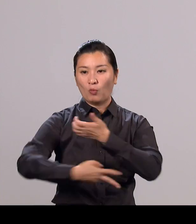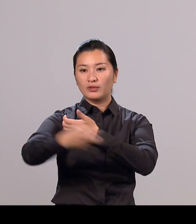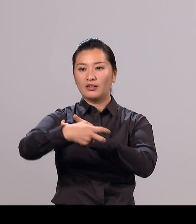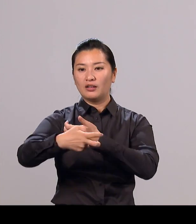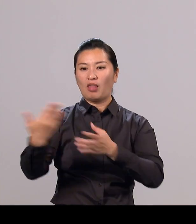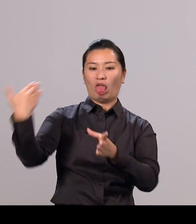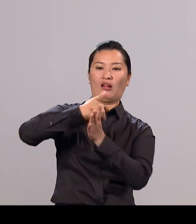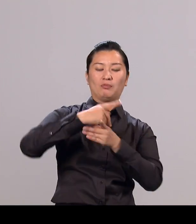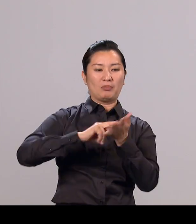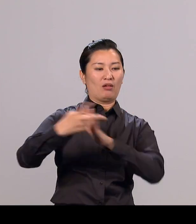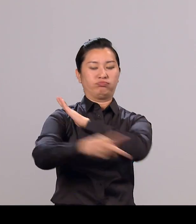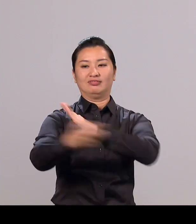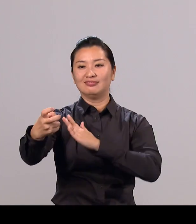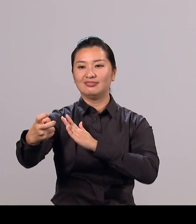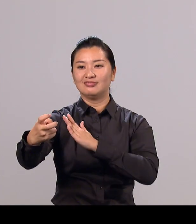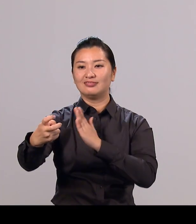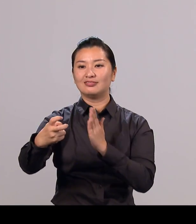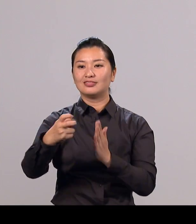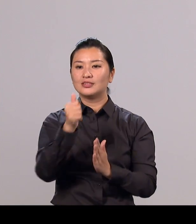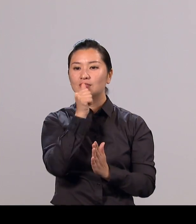So Ascent Solutions came up with a digital solution.